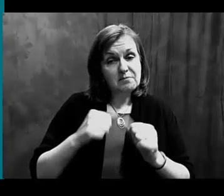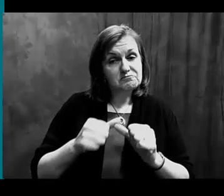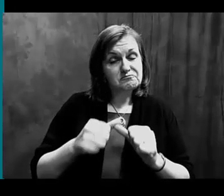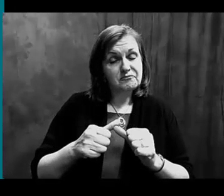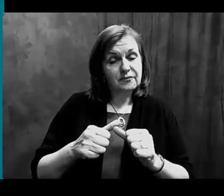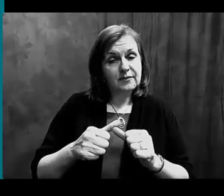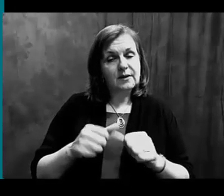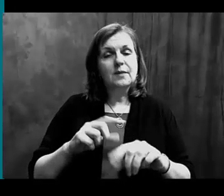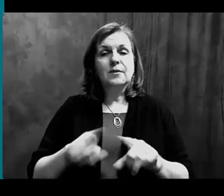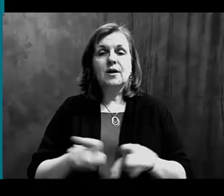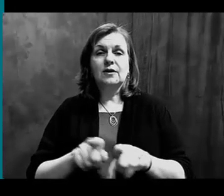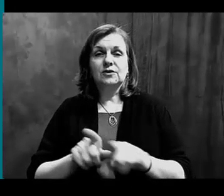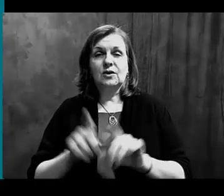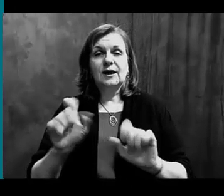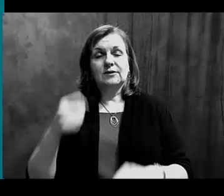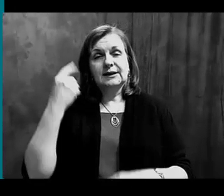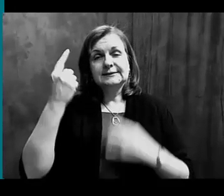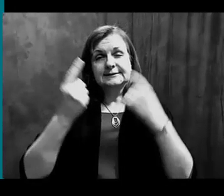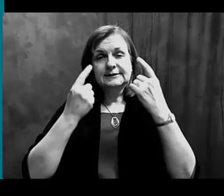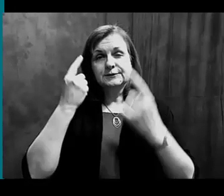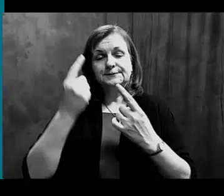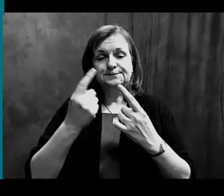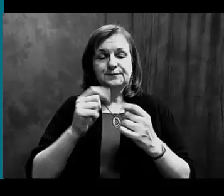but one thing we do have to consider